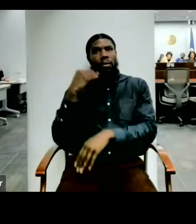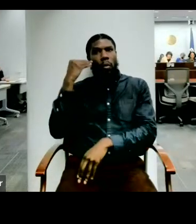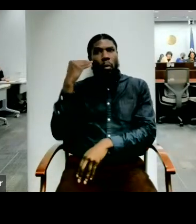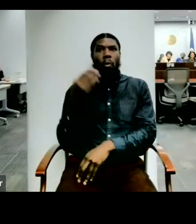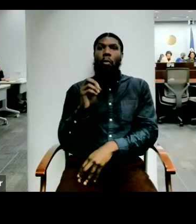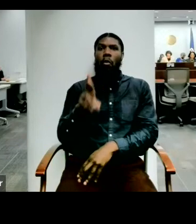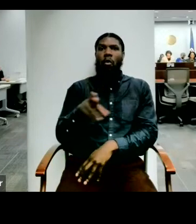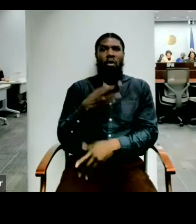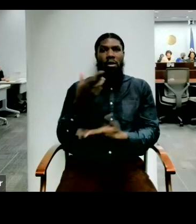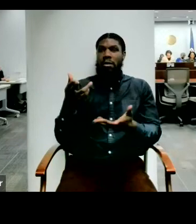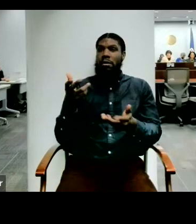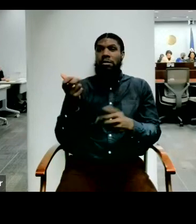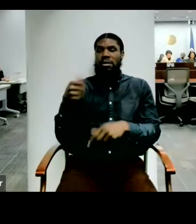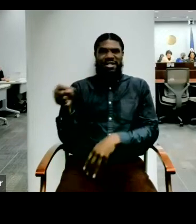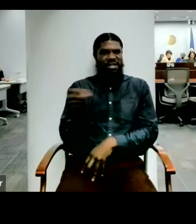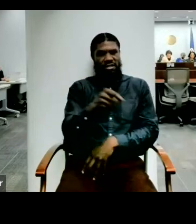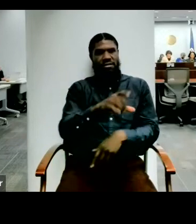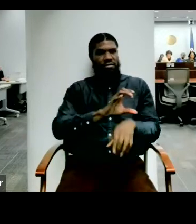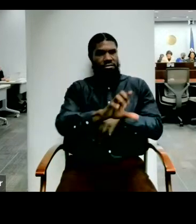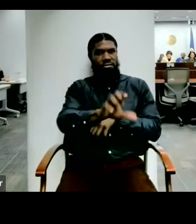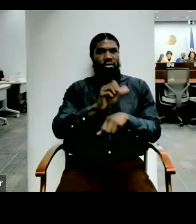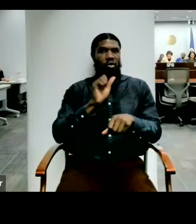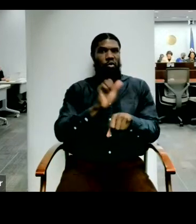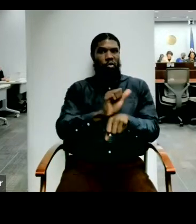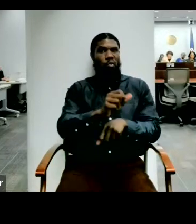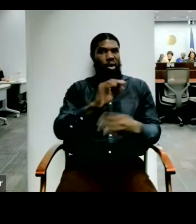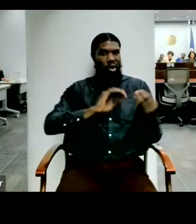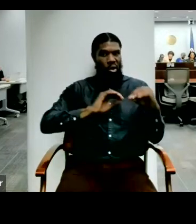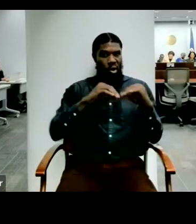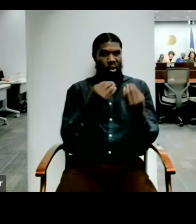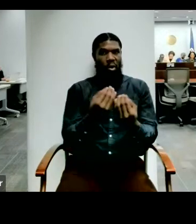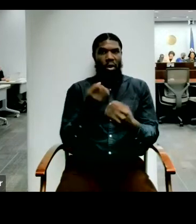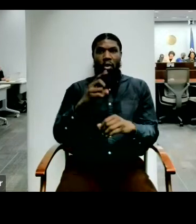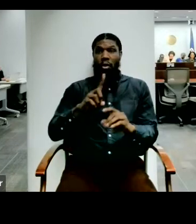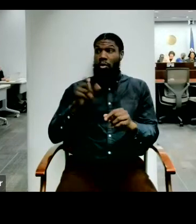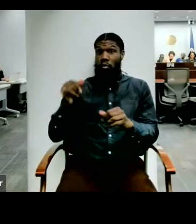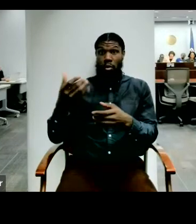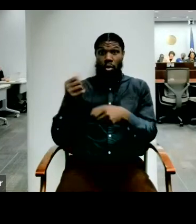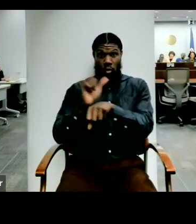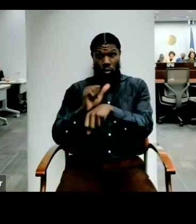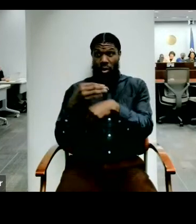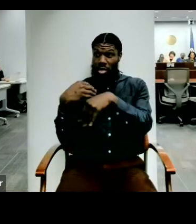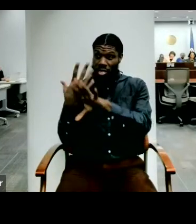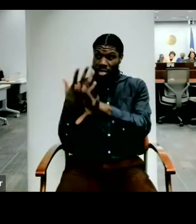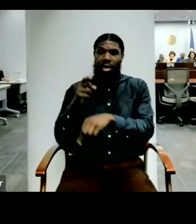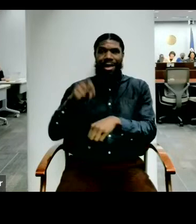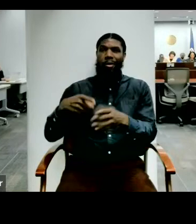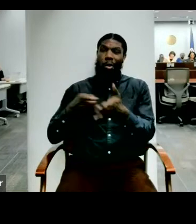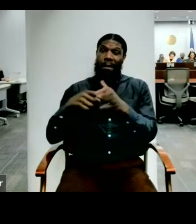an accommodation such by requiring um burdensome recertification, unnecessarily frequently.